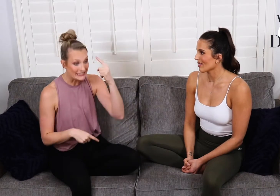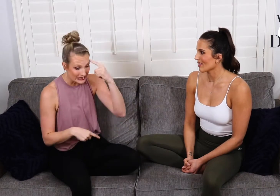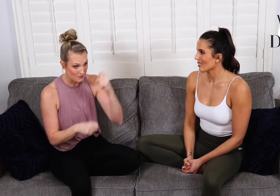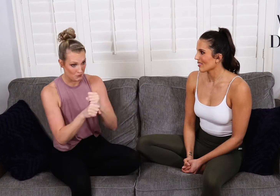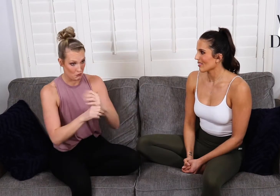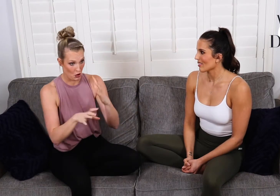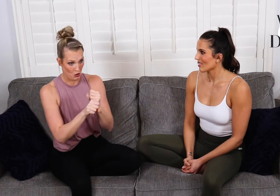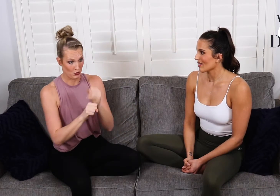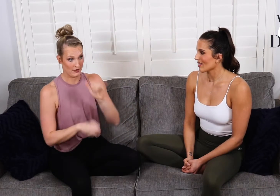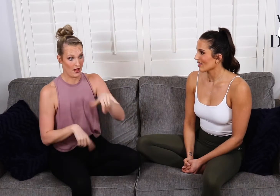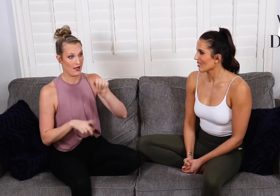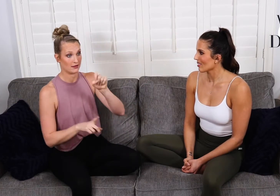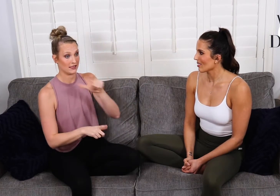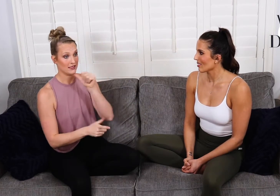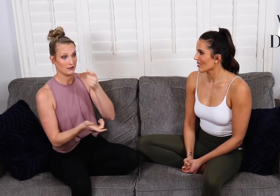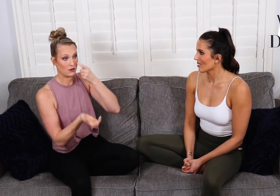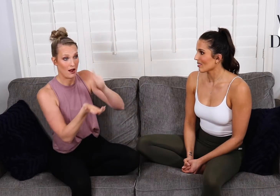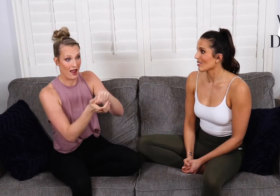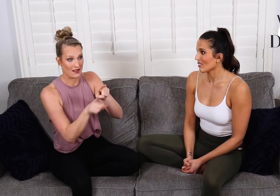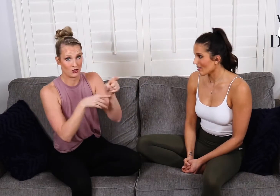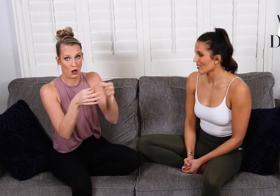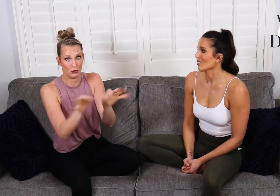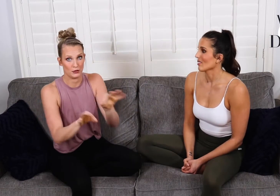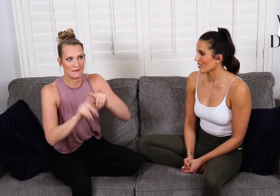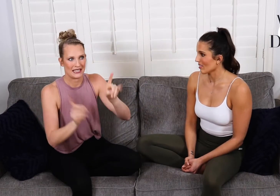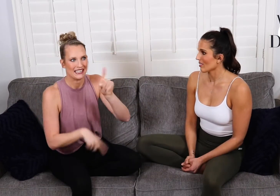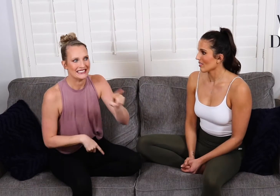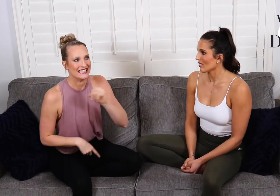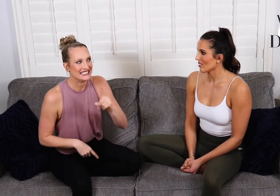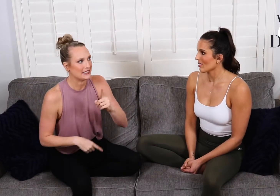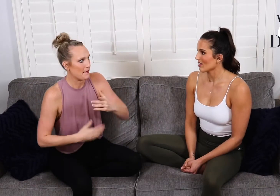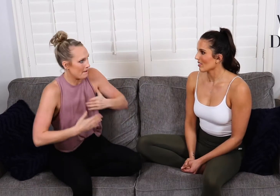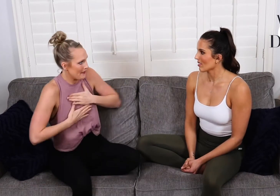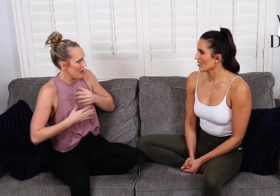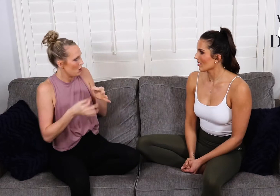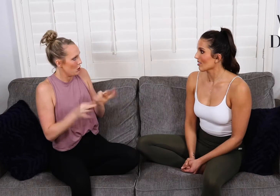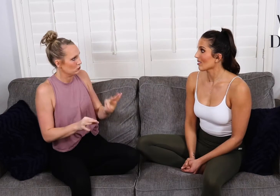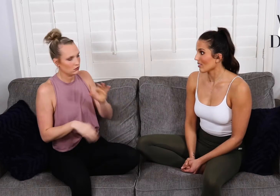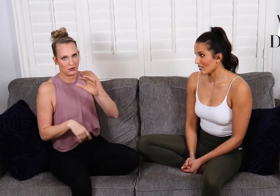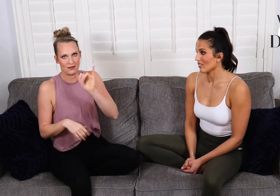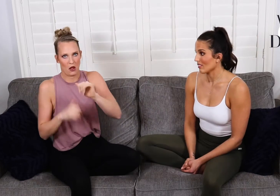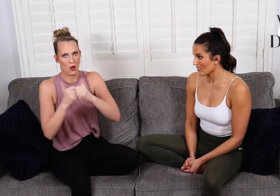my mind is ASL not being recognized as a language because it's literally my language. That's